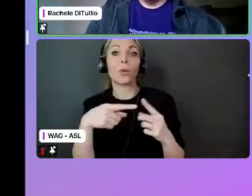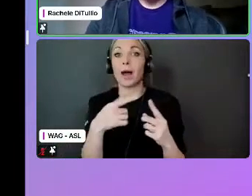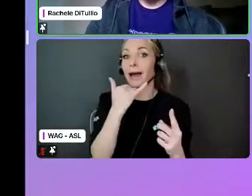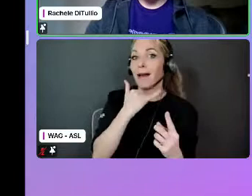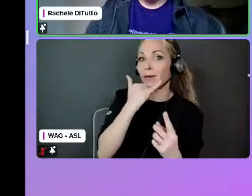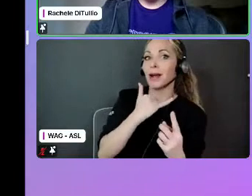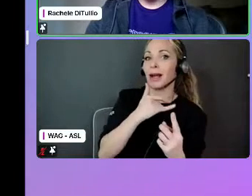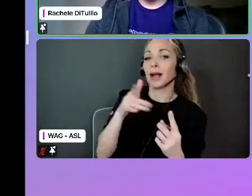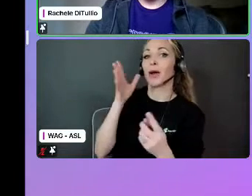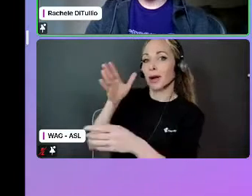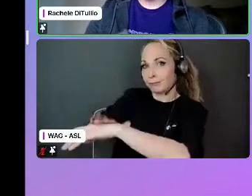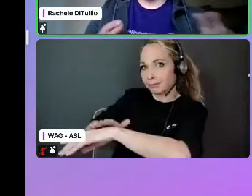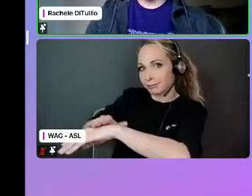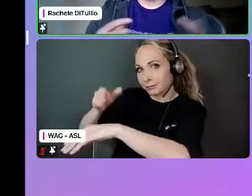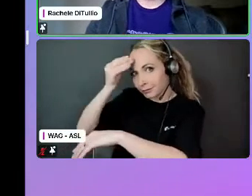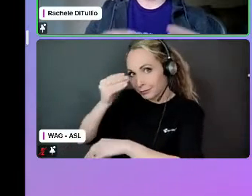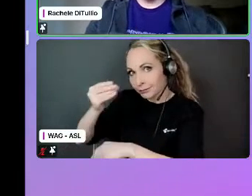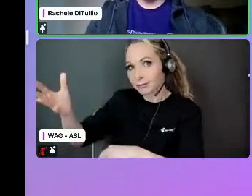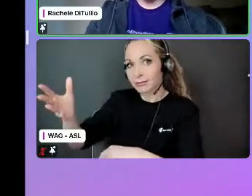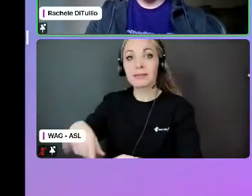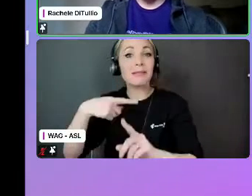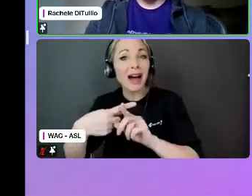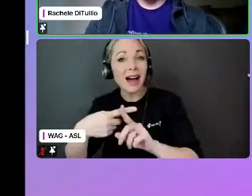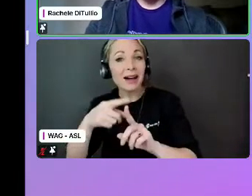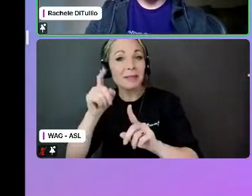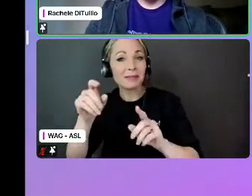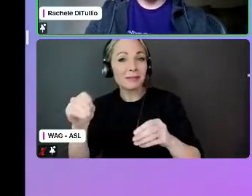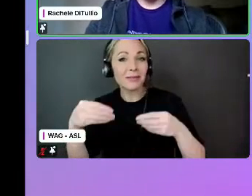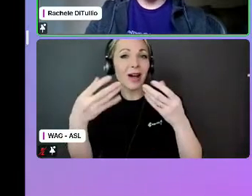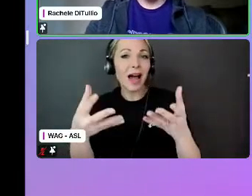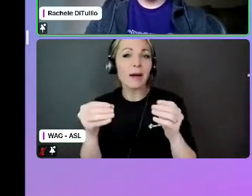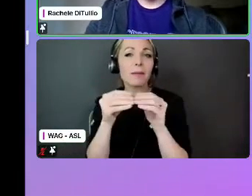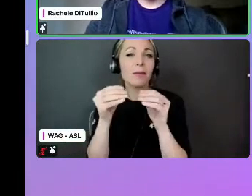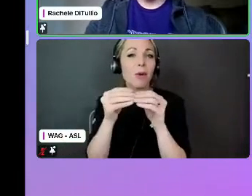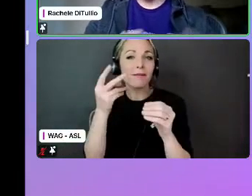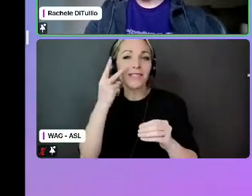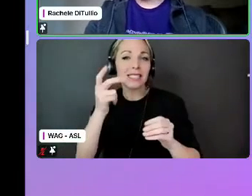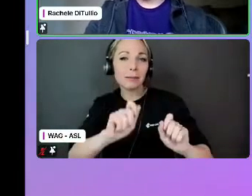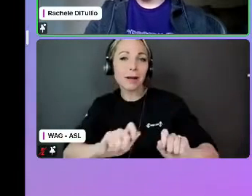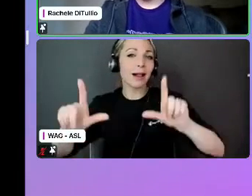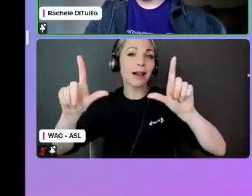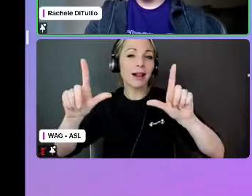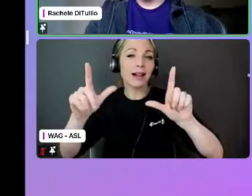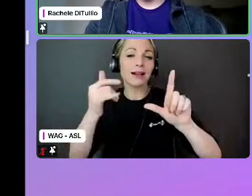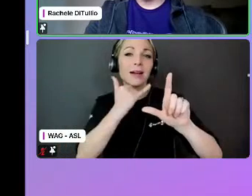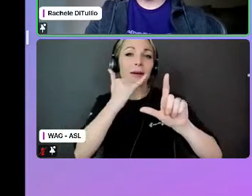to hear that a form field data is invalid when they return to that field that's an error appeared the other thing that we want to do is make sure we're providing the visible